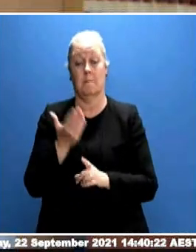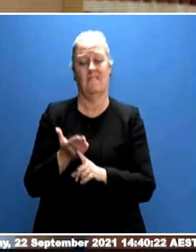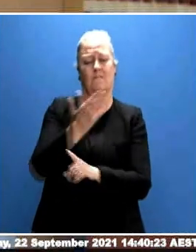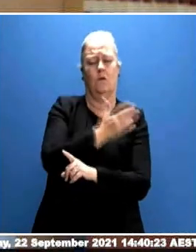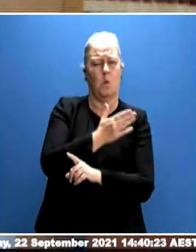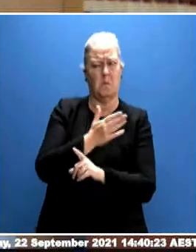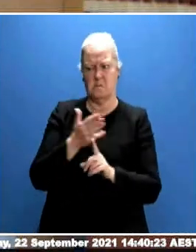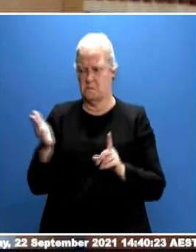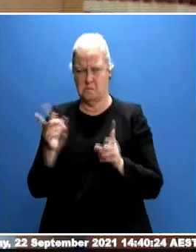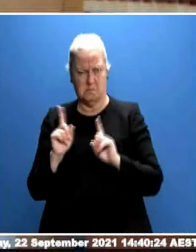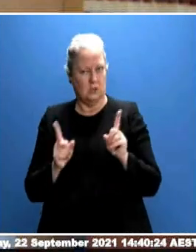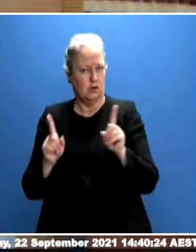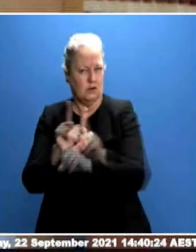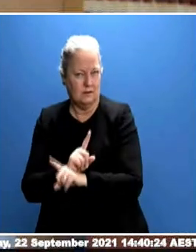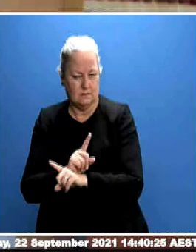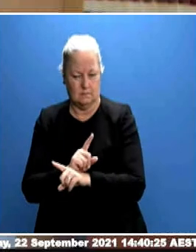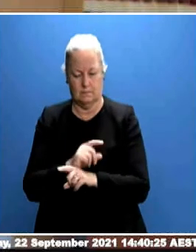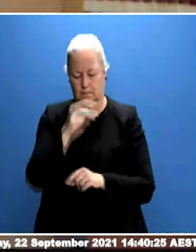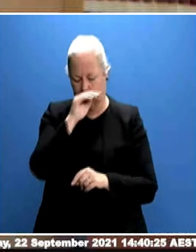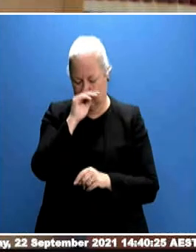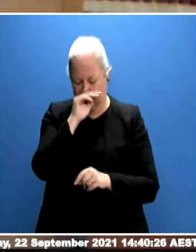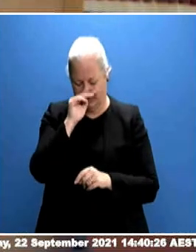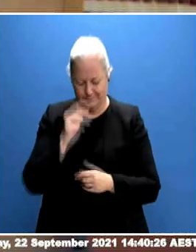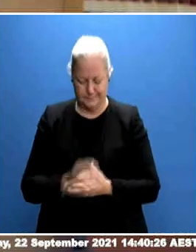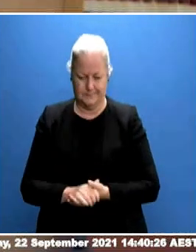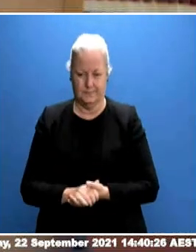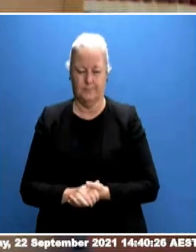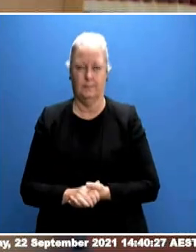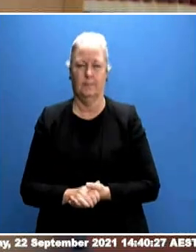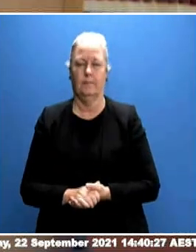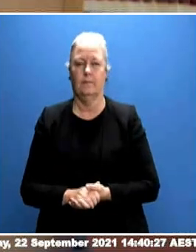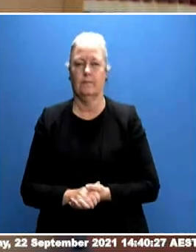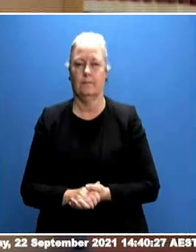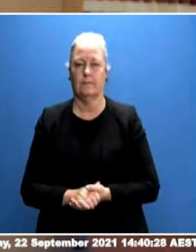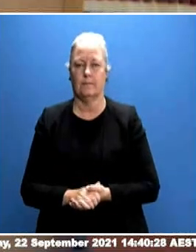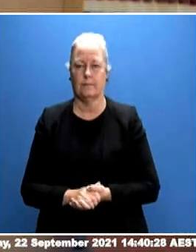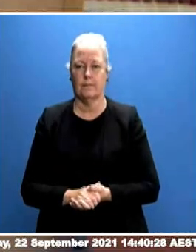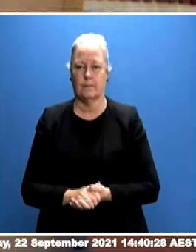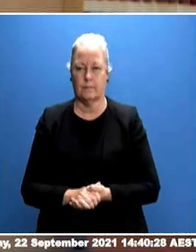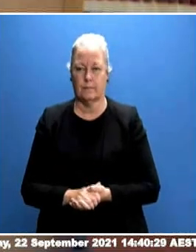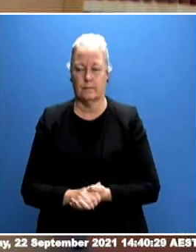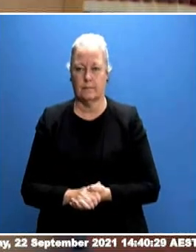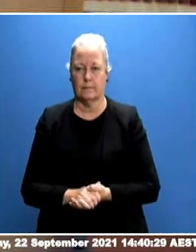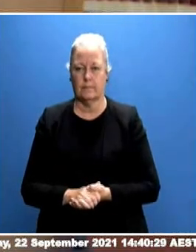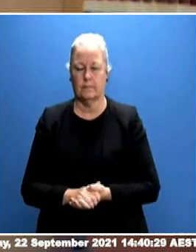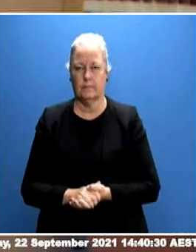We've sought to have greater --- we were very hopeful to get a